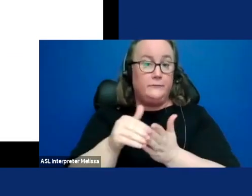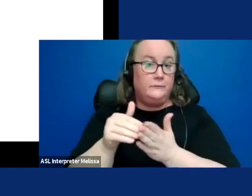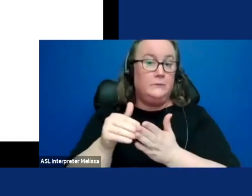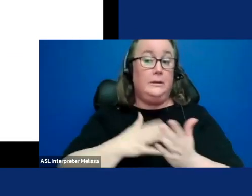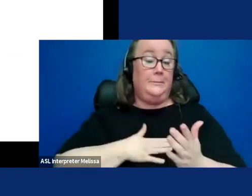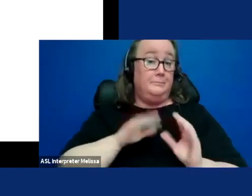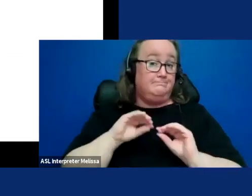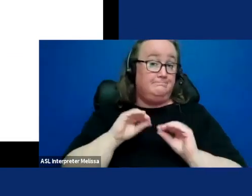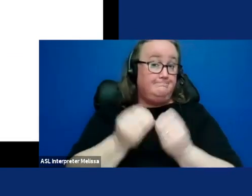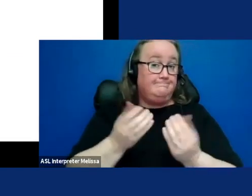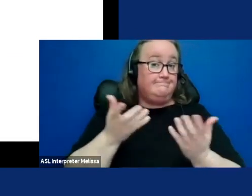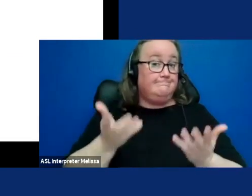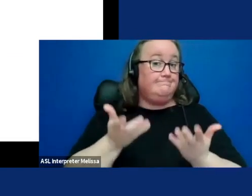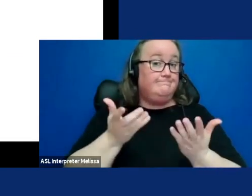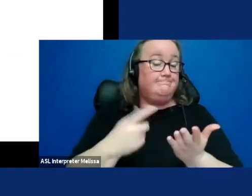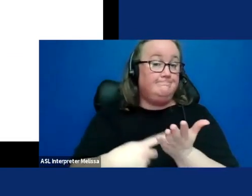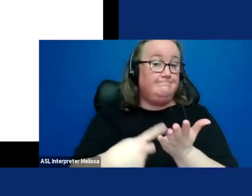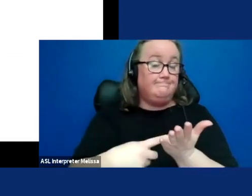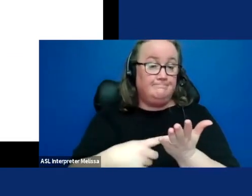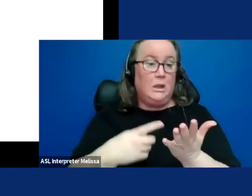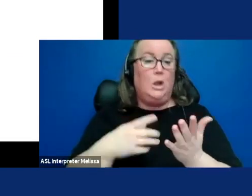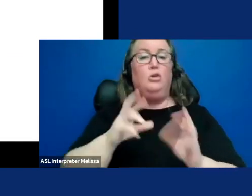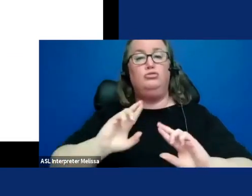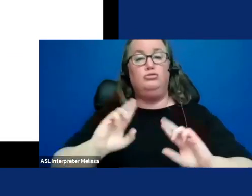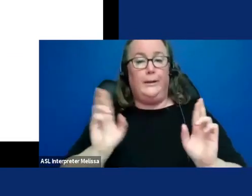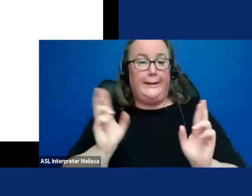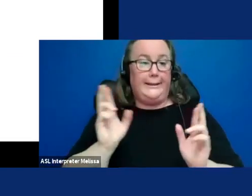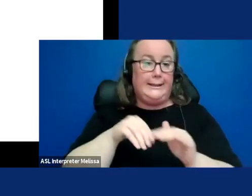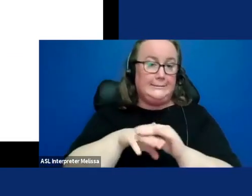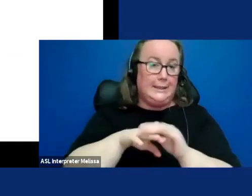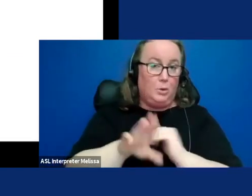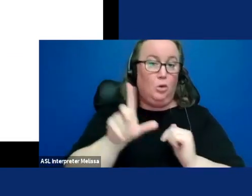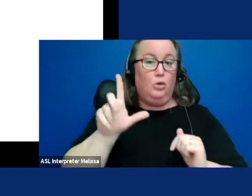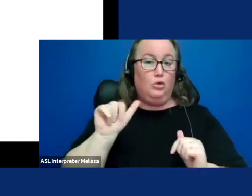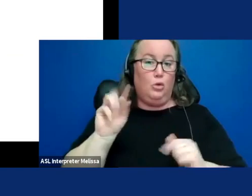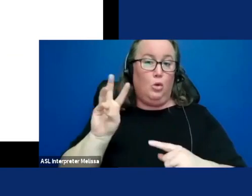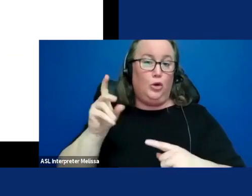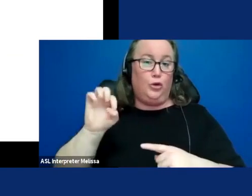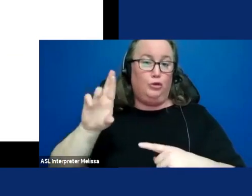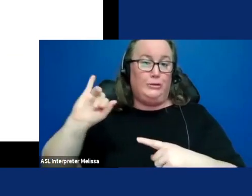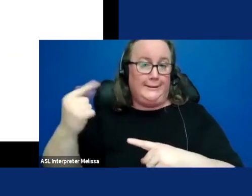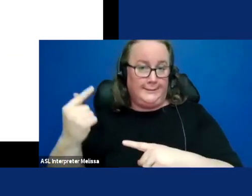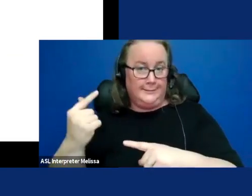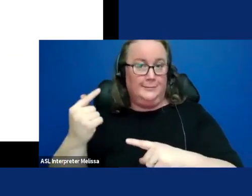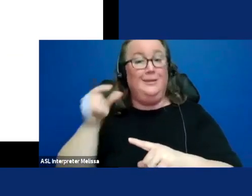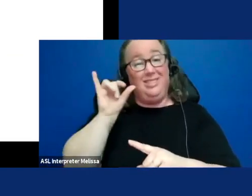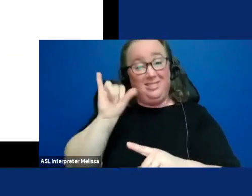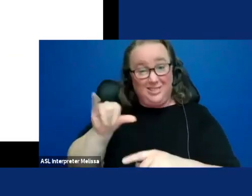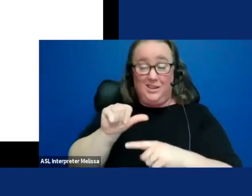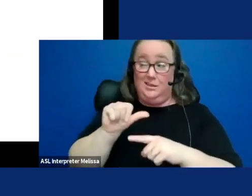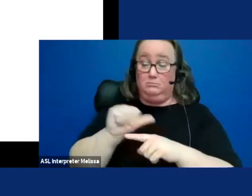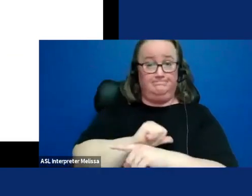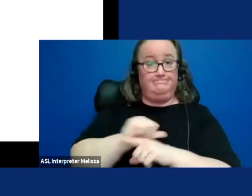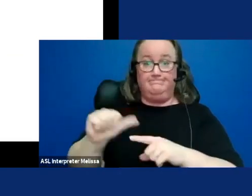talks about is readily accessible lawyering, and this is a practice that we encourage all attorneys to do.